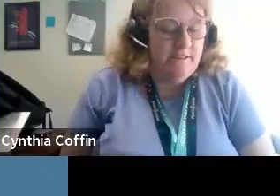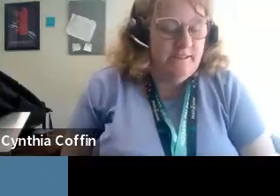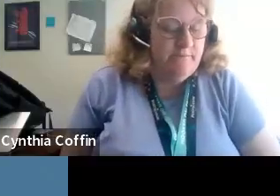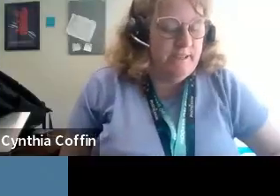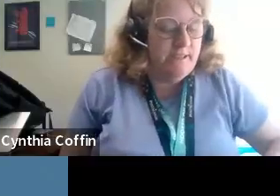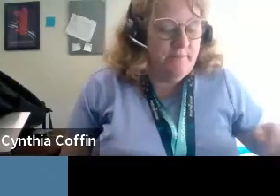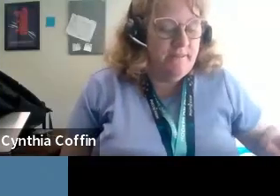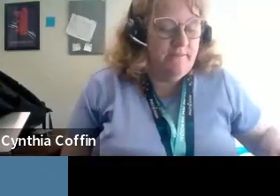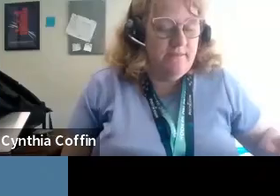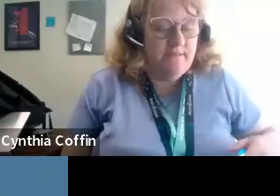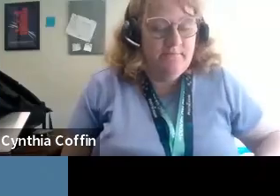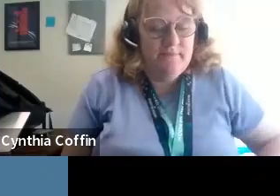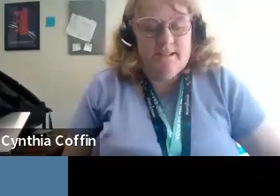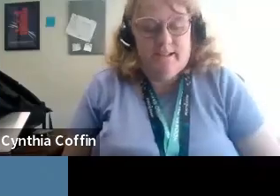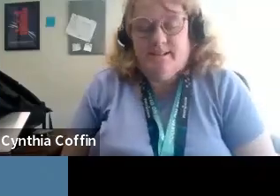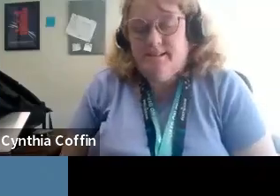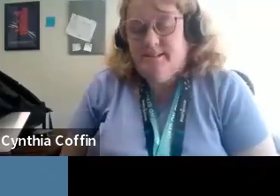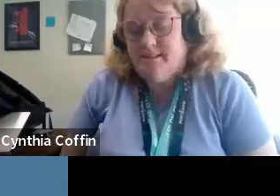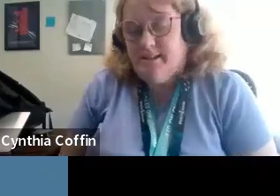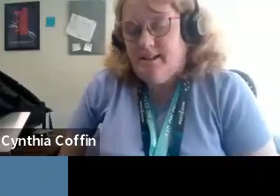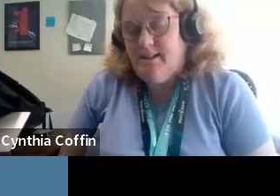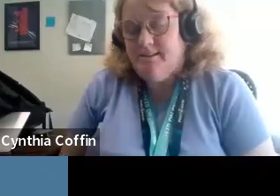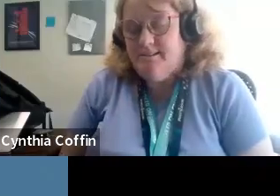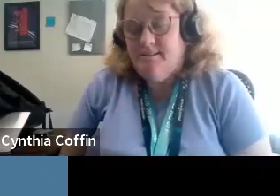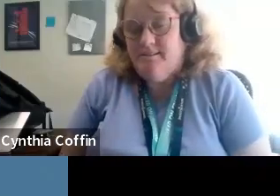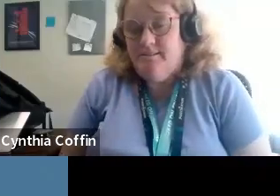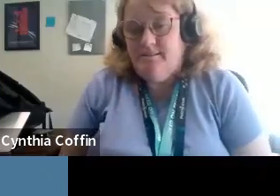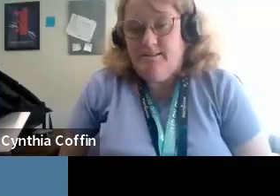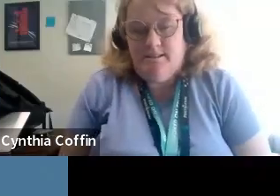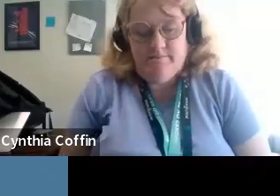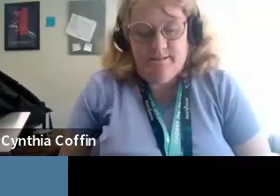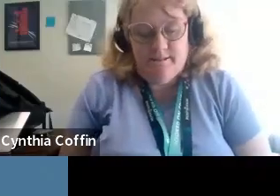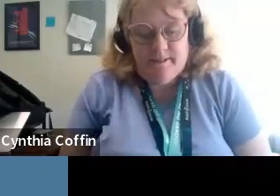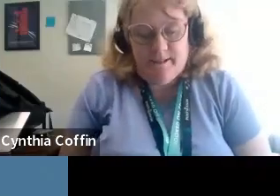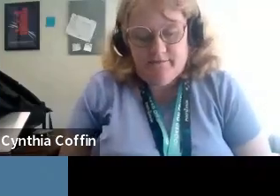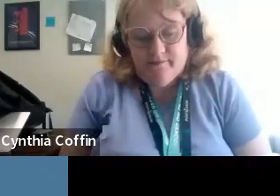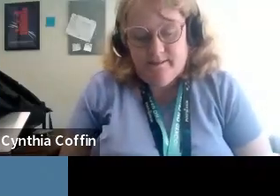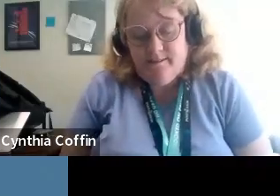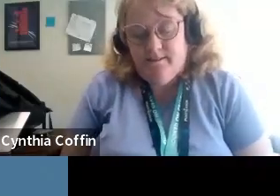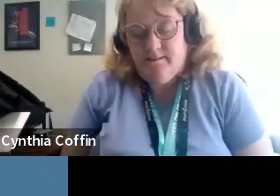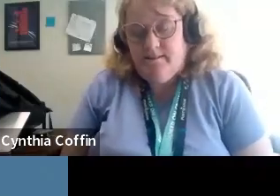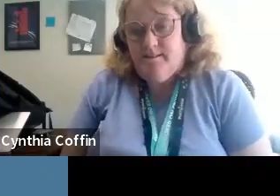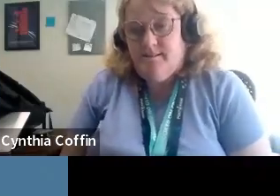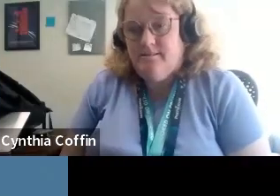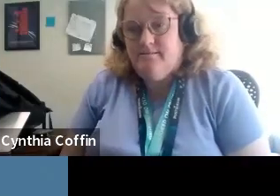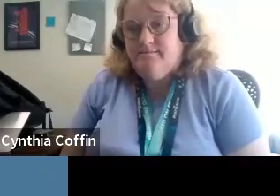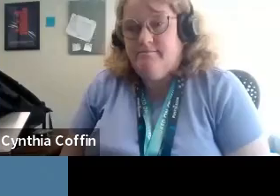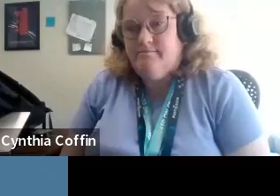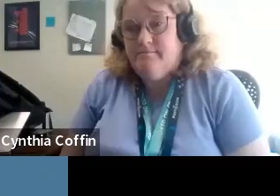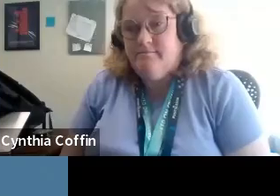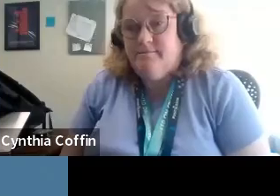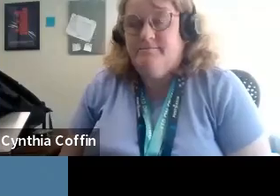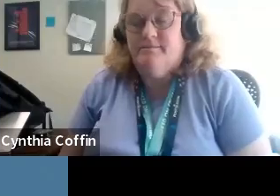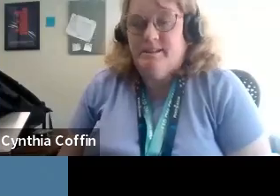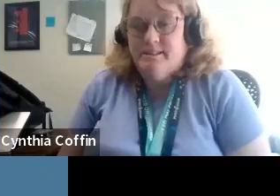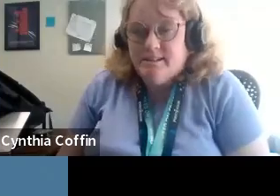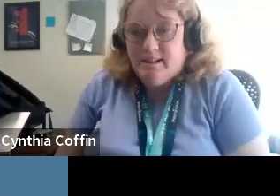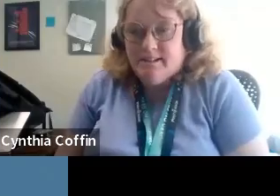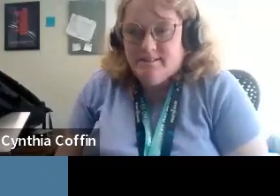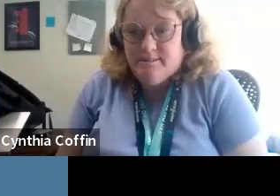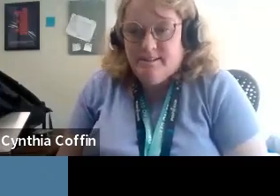hearing what the other people think. Thank you. I think this is a great question